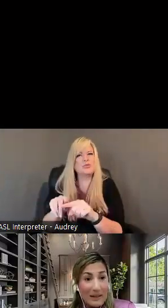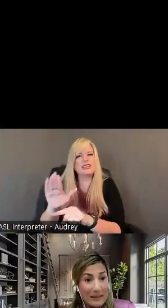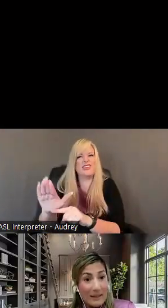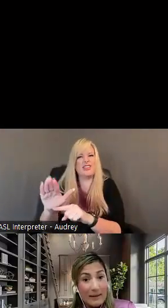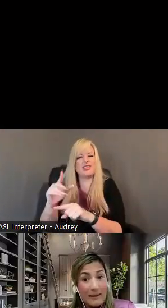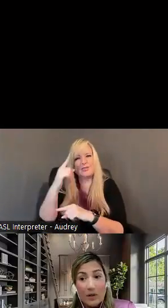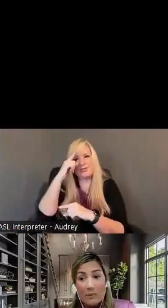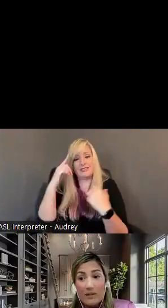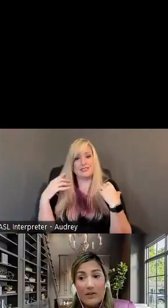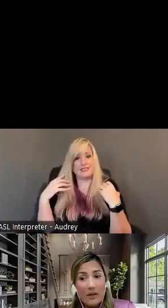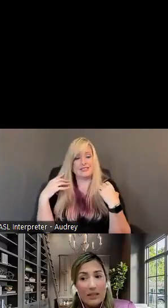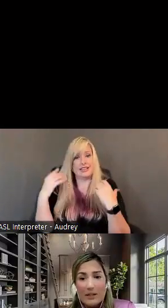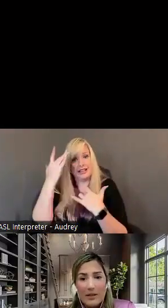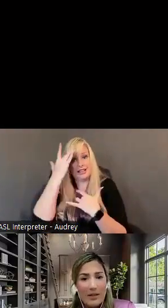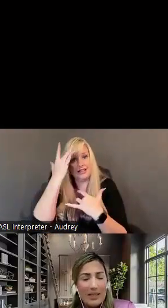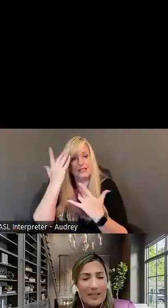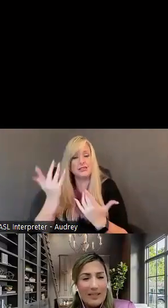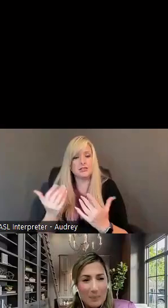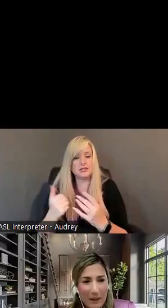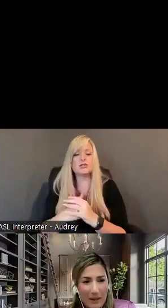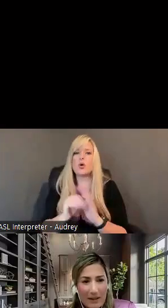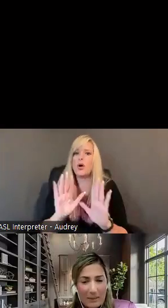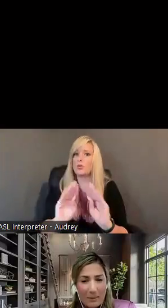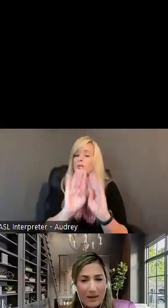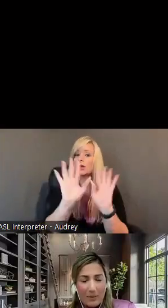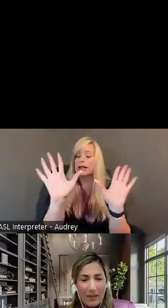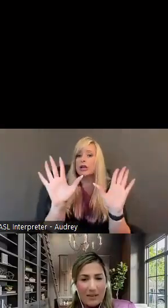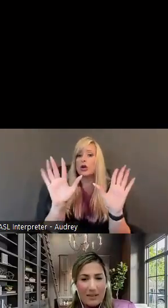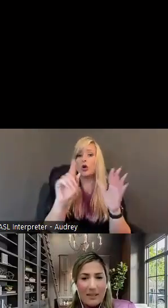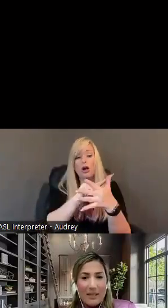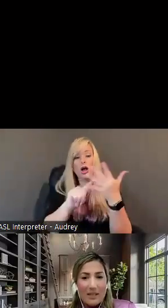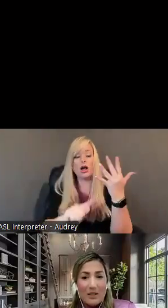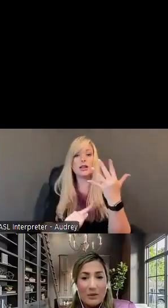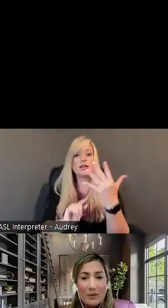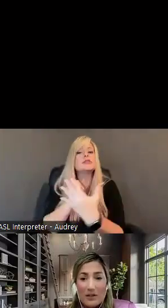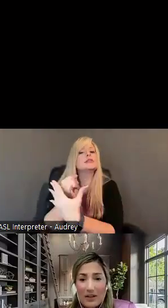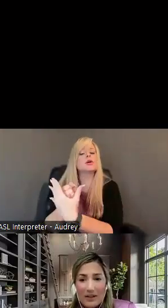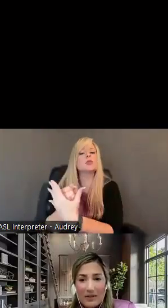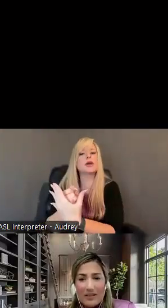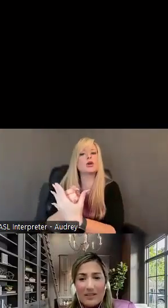That said, and I want to be very clear, despite these impairments due to their illness, young